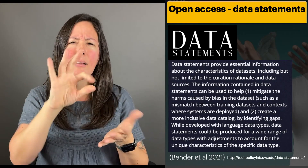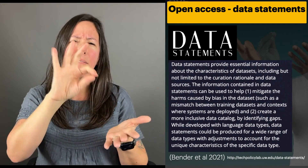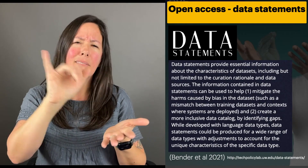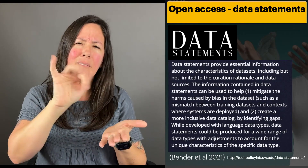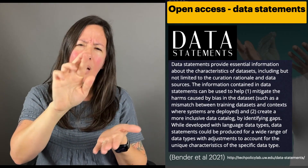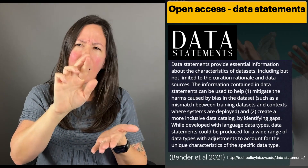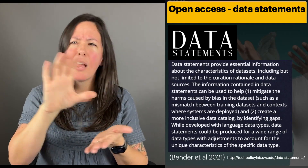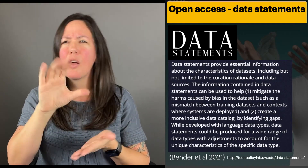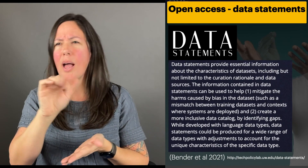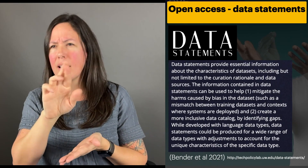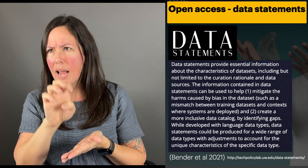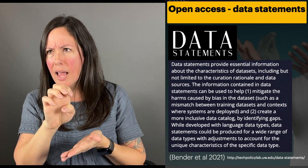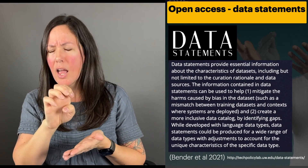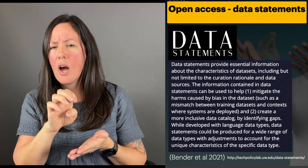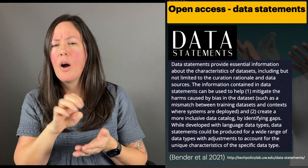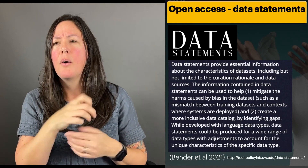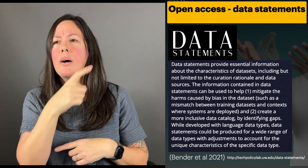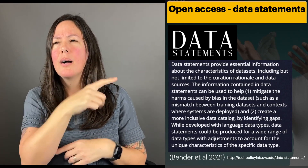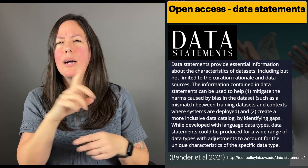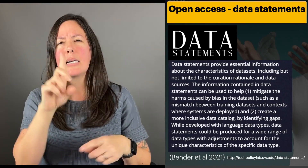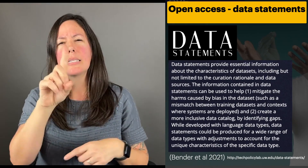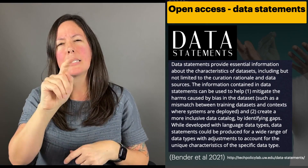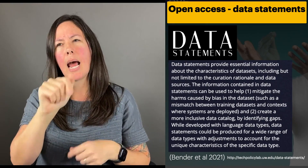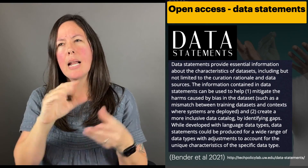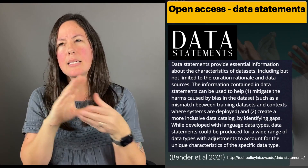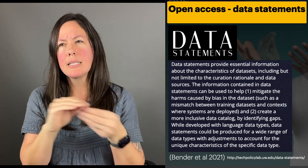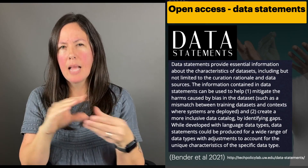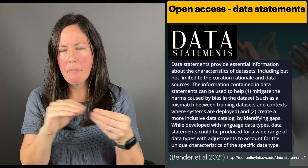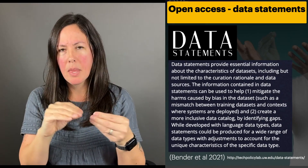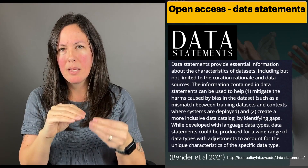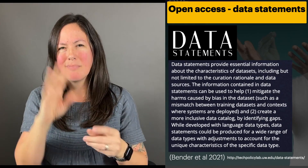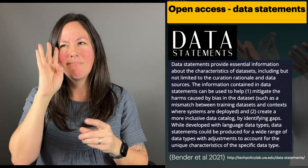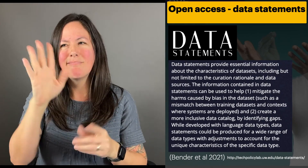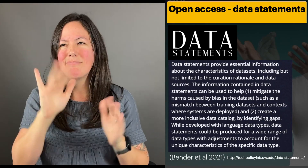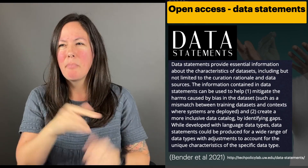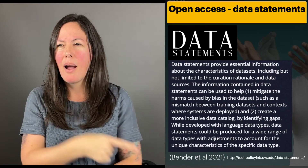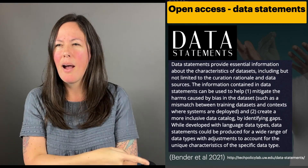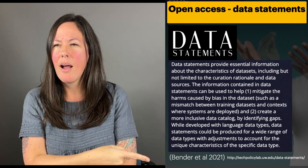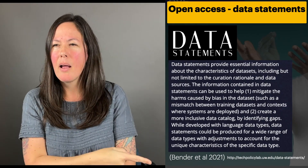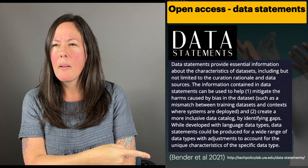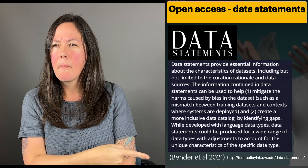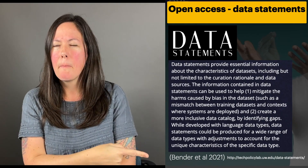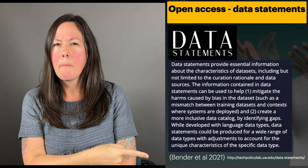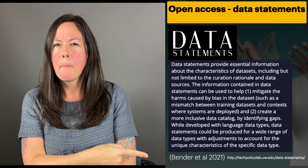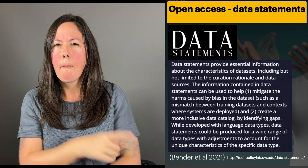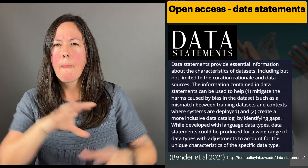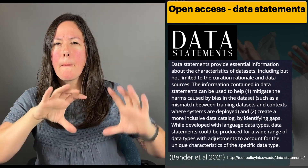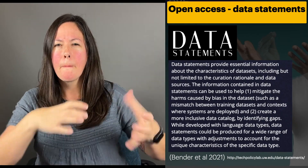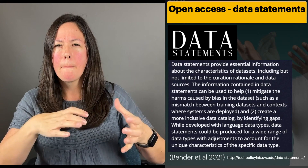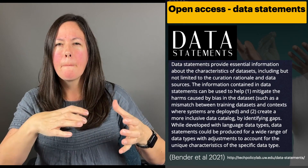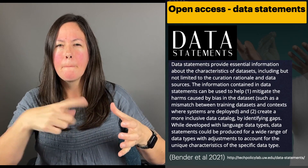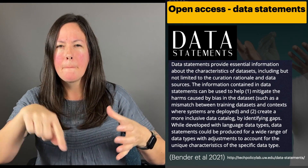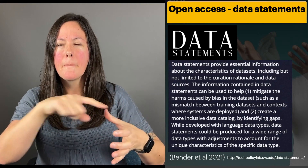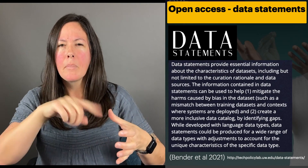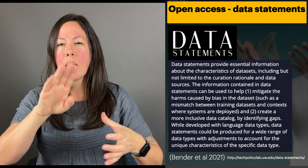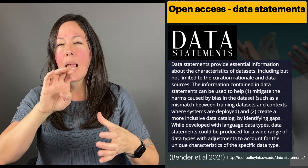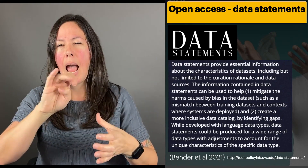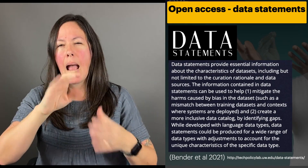citable one more thing related to open access and data statements this ties into the fair and